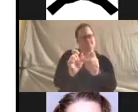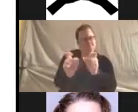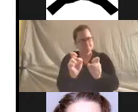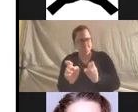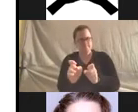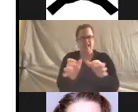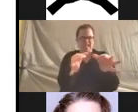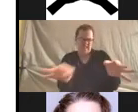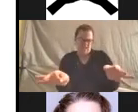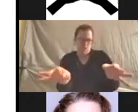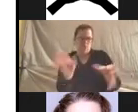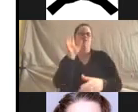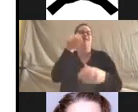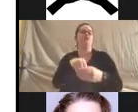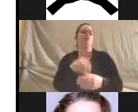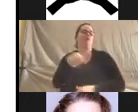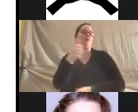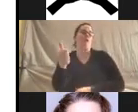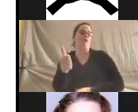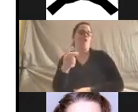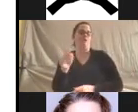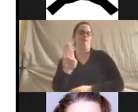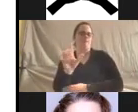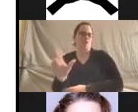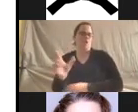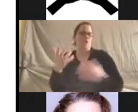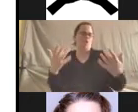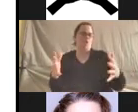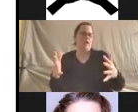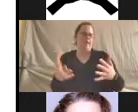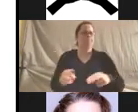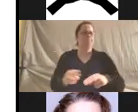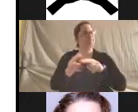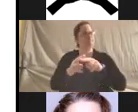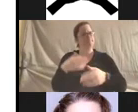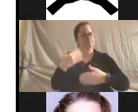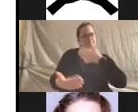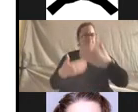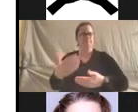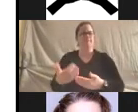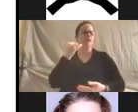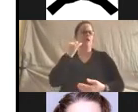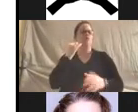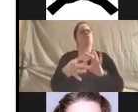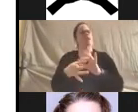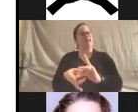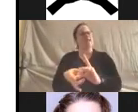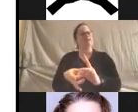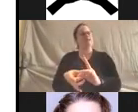into another bill that has energy, if it is relevant, if it relates to that bill.